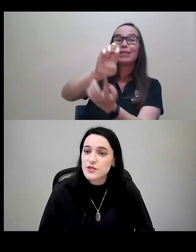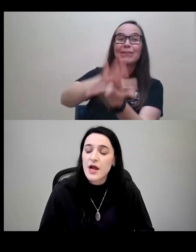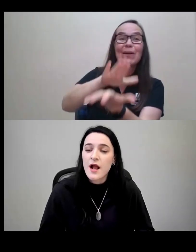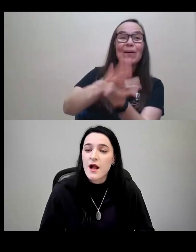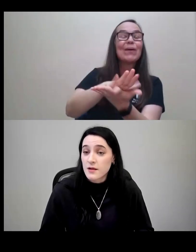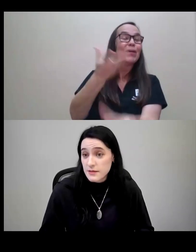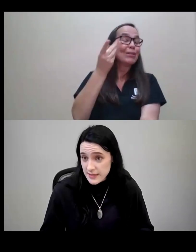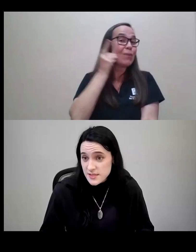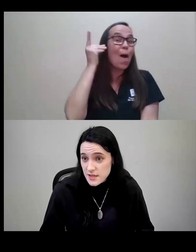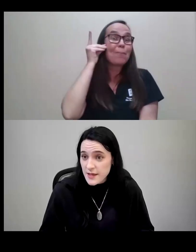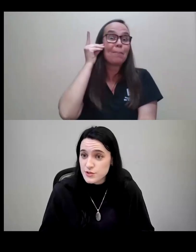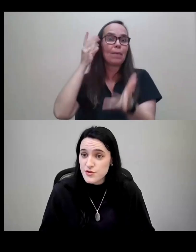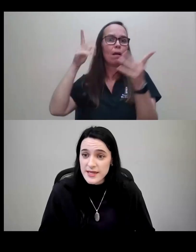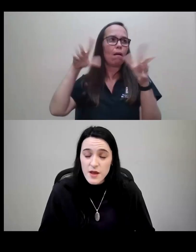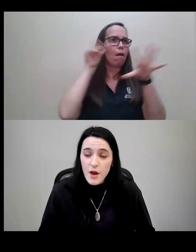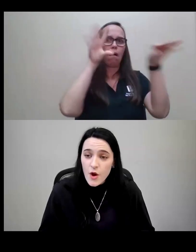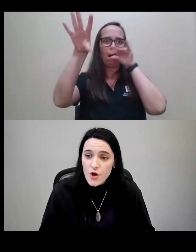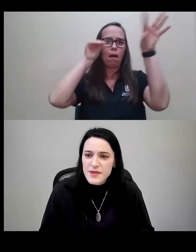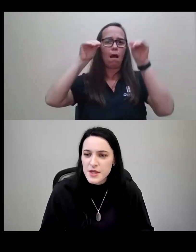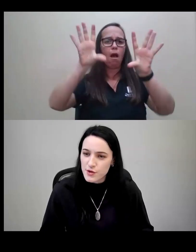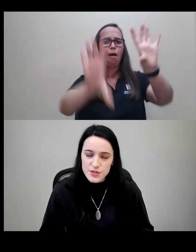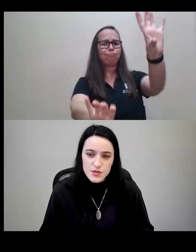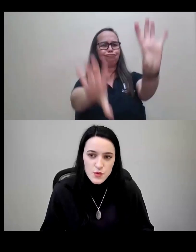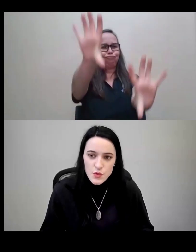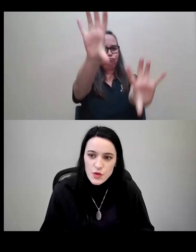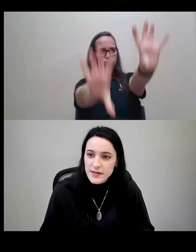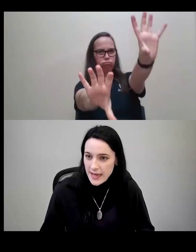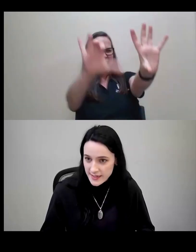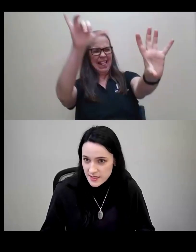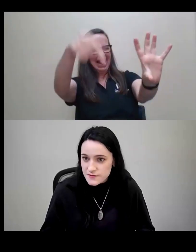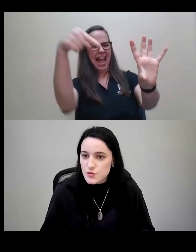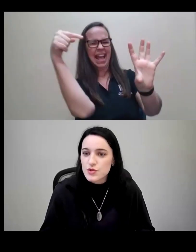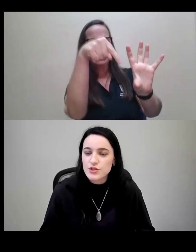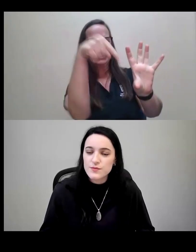you. That's the language you gain in the home. And then you go to school and at a deaf school,